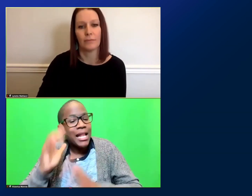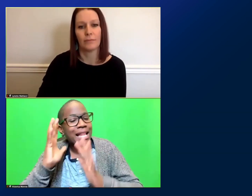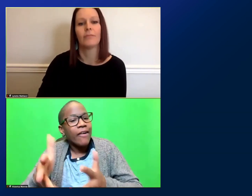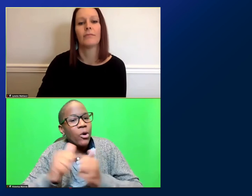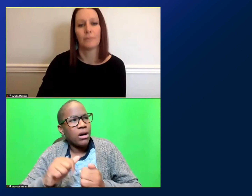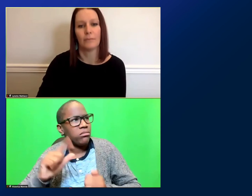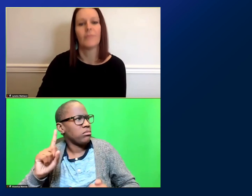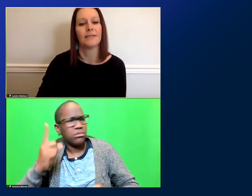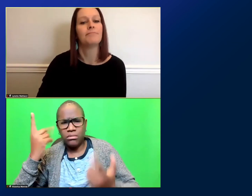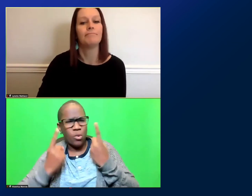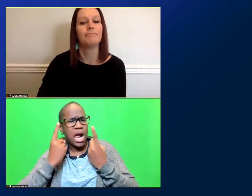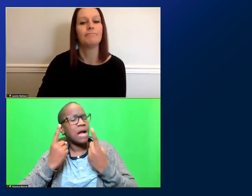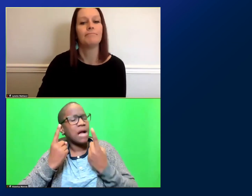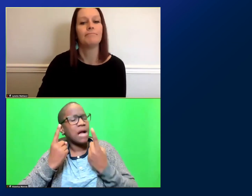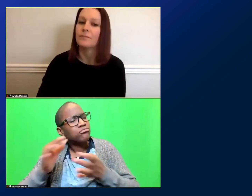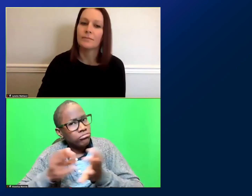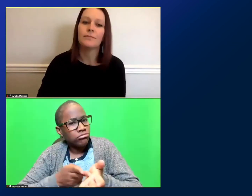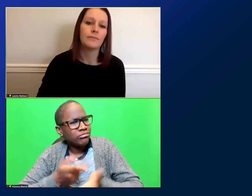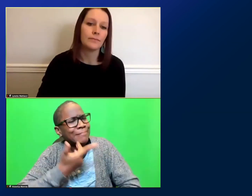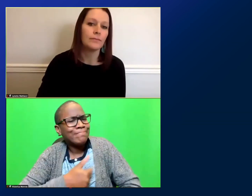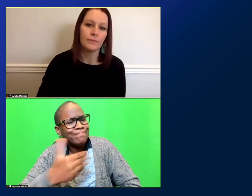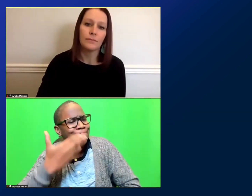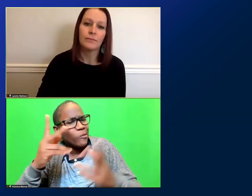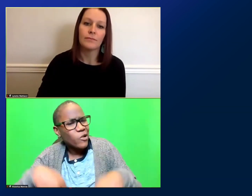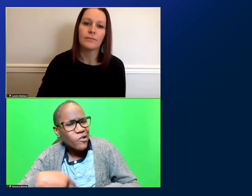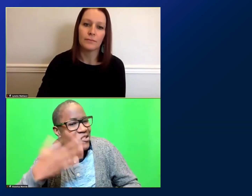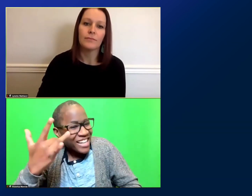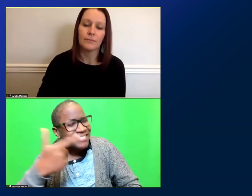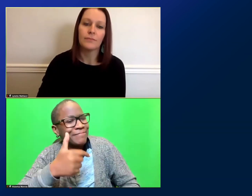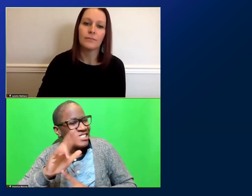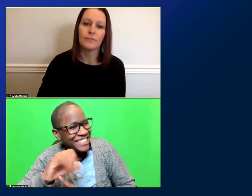when people ask while we're not celebrating dr seuss we should be able to explain because he's